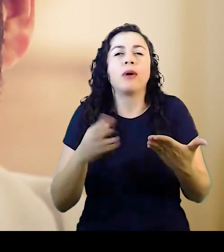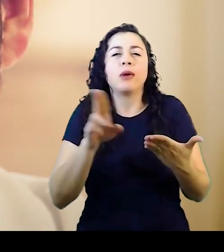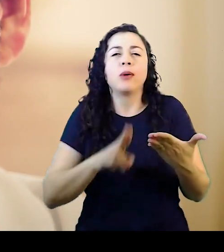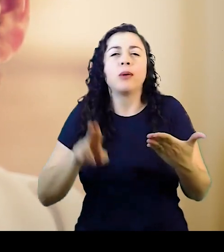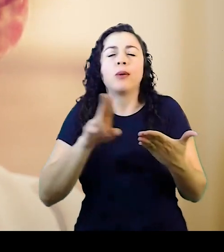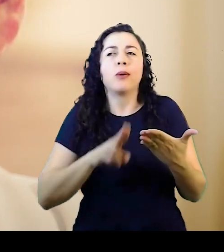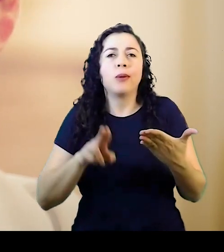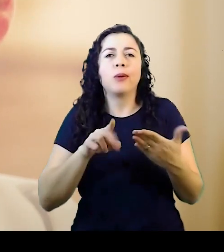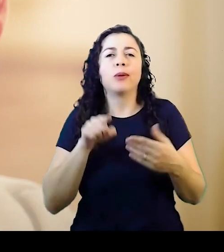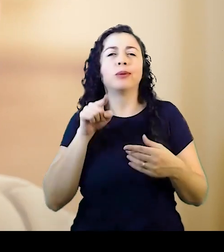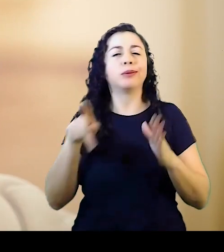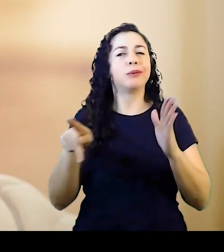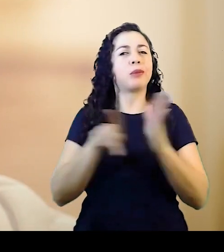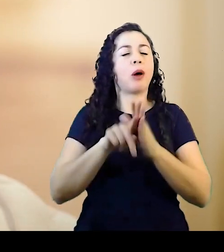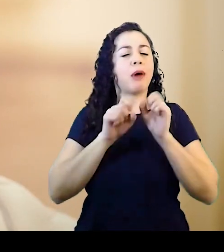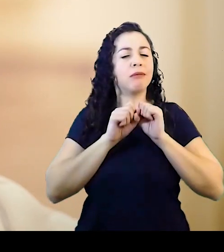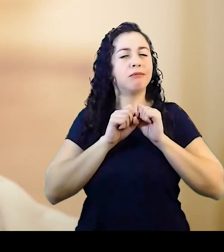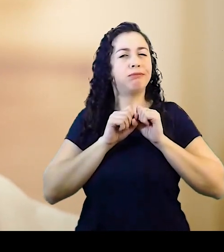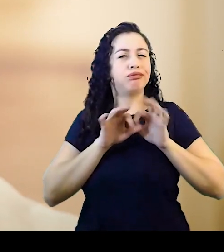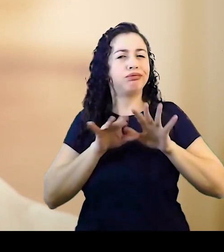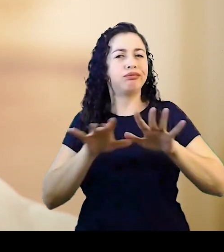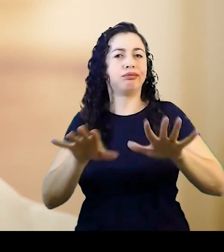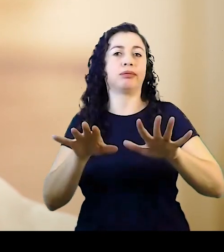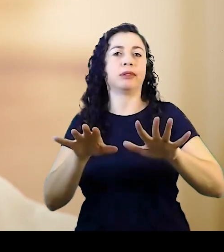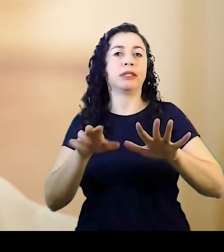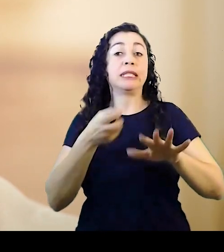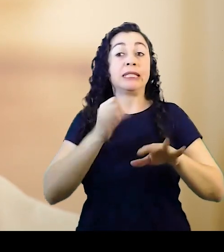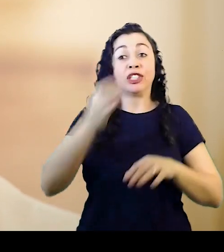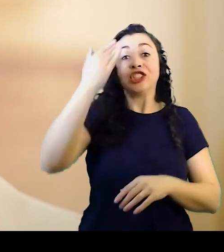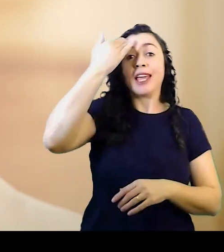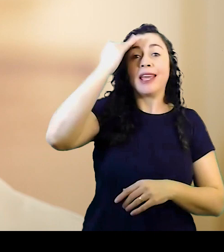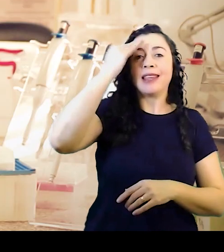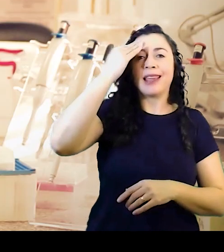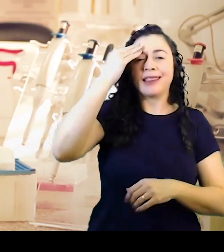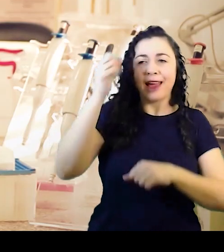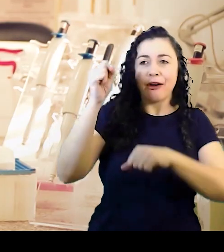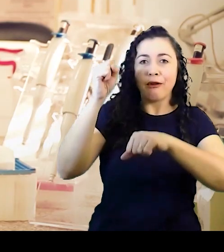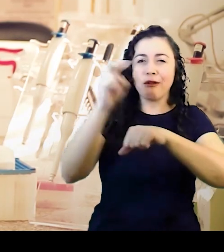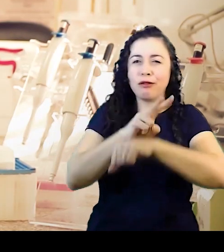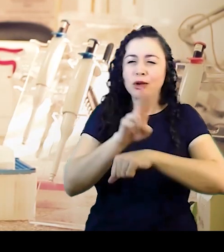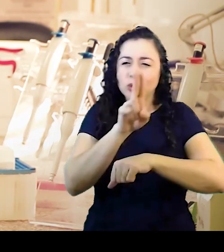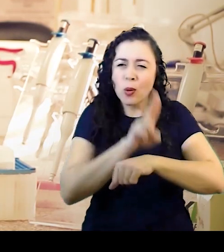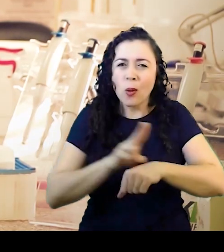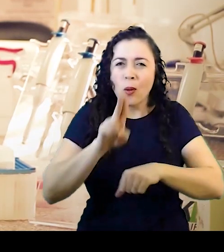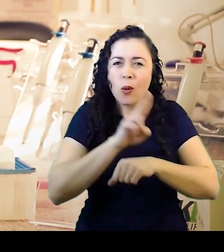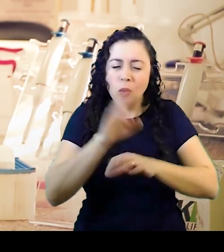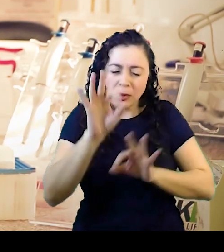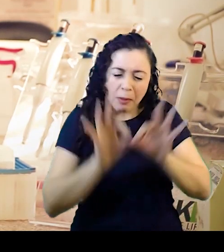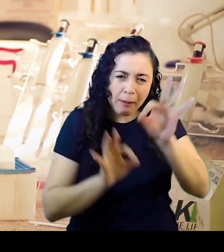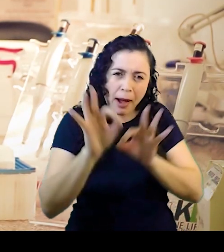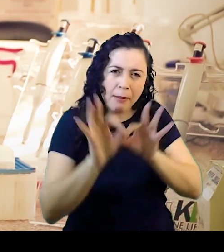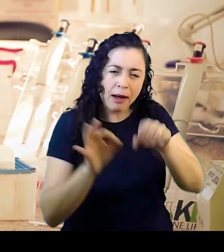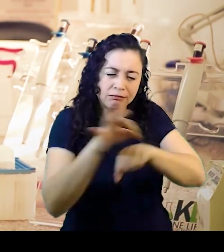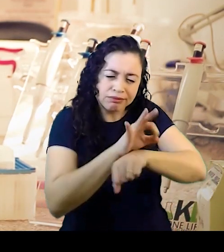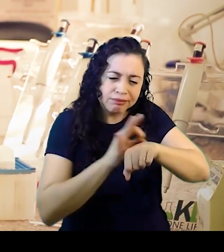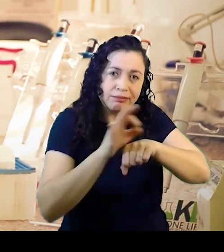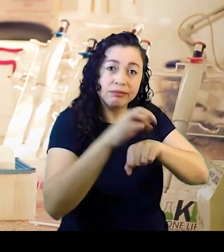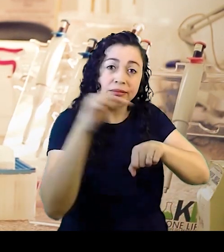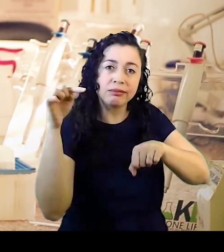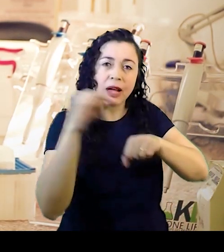And if we understand how these pathways that synthesize, that produce these molecules,